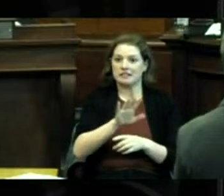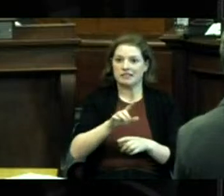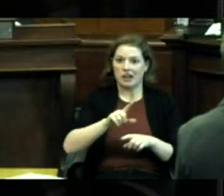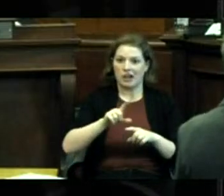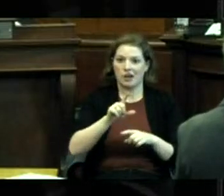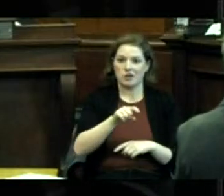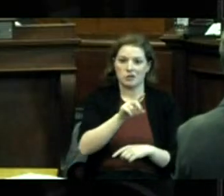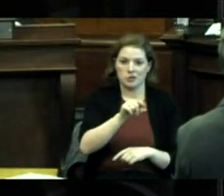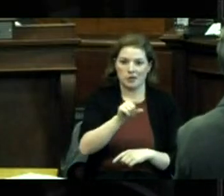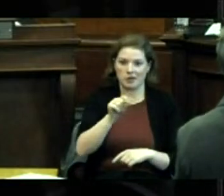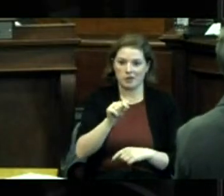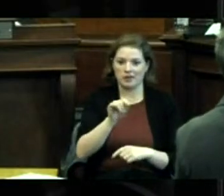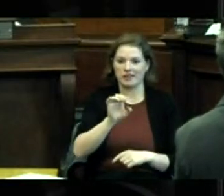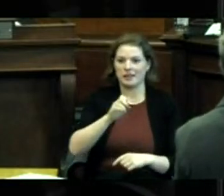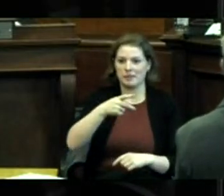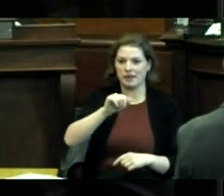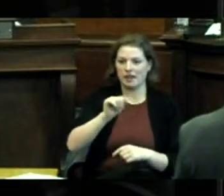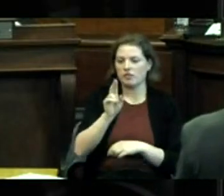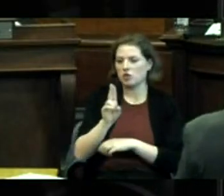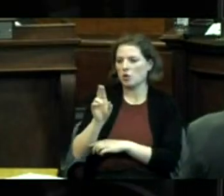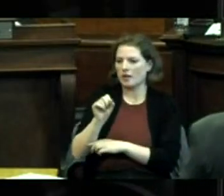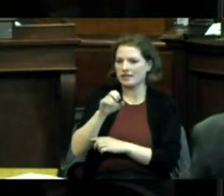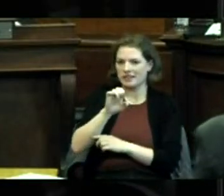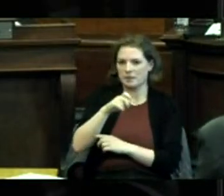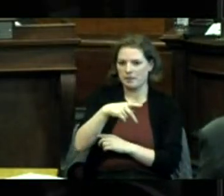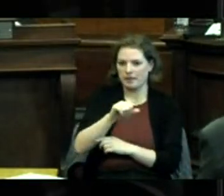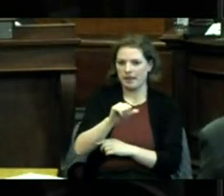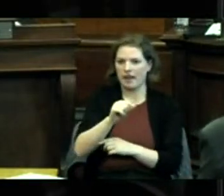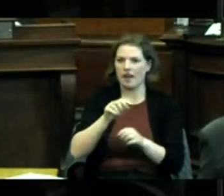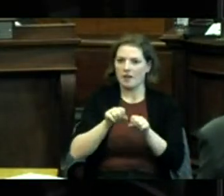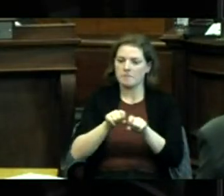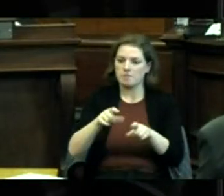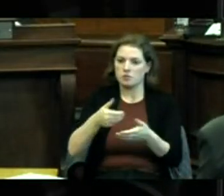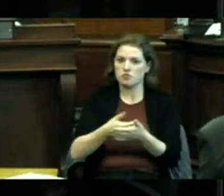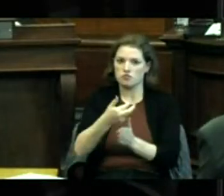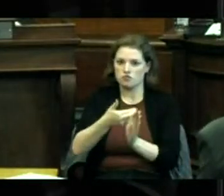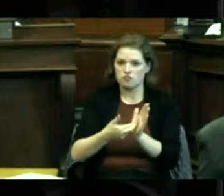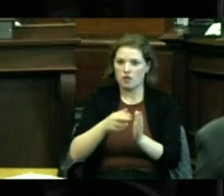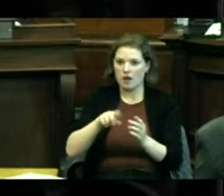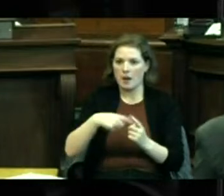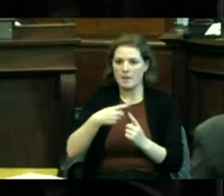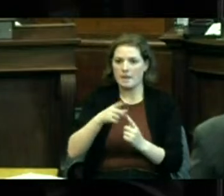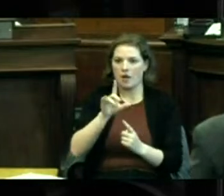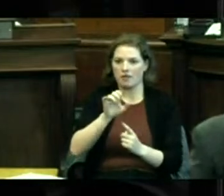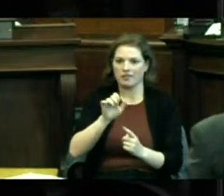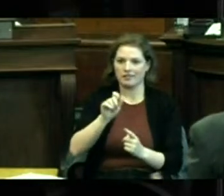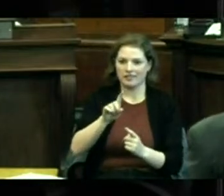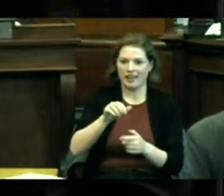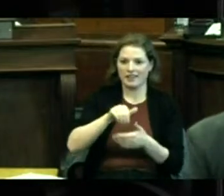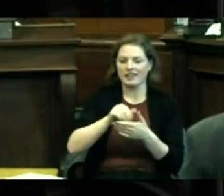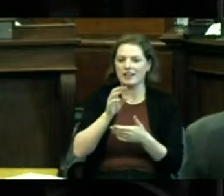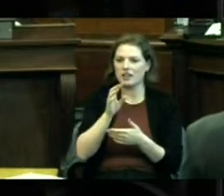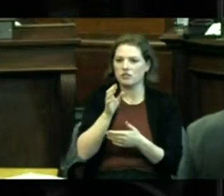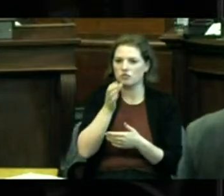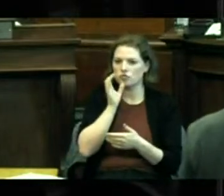2020? Well, right about that time, EPA United States EPA